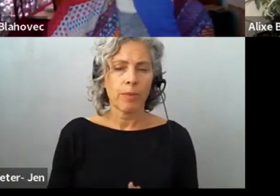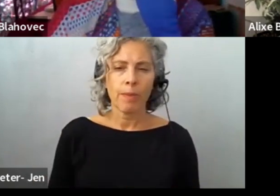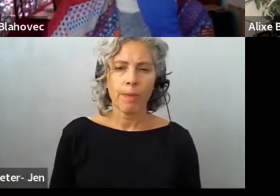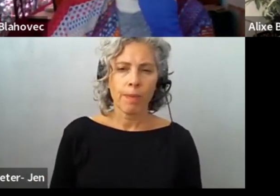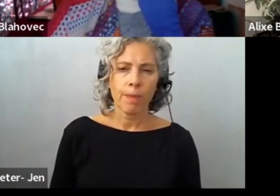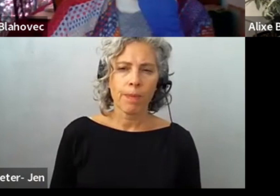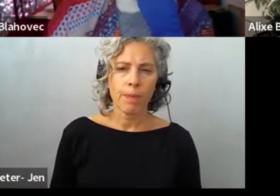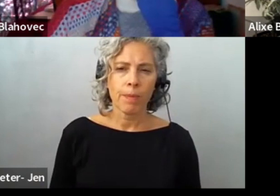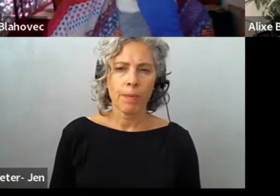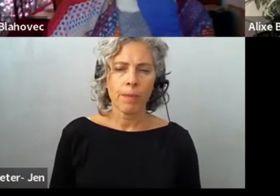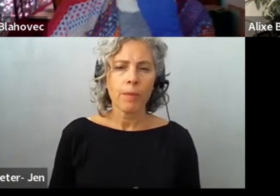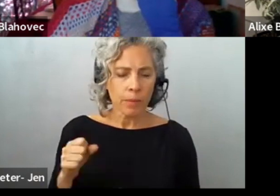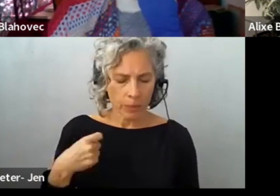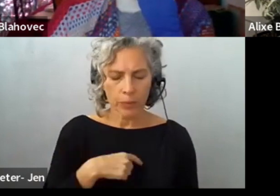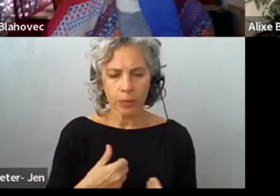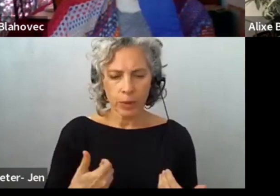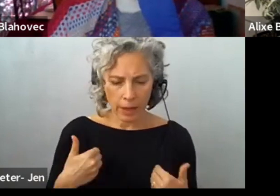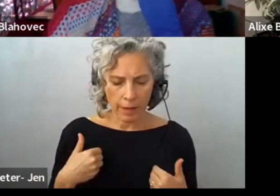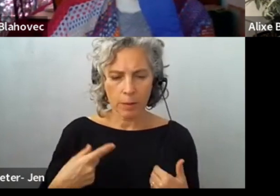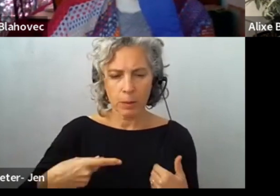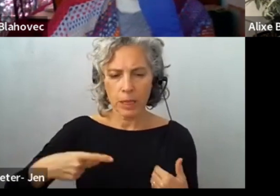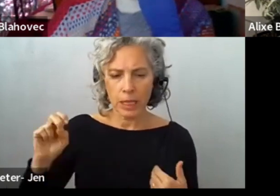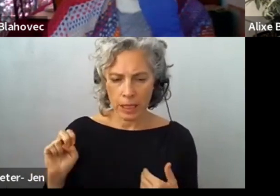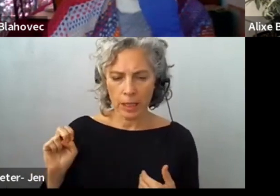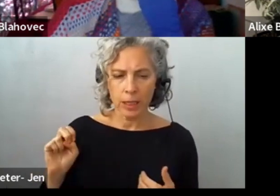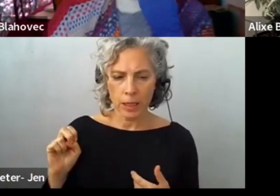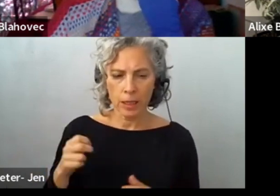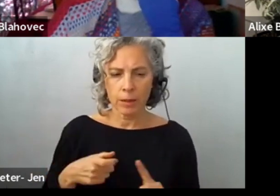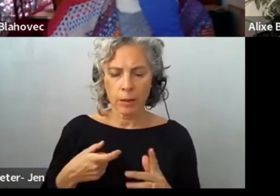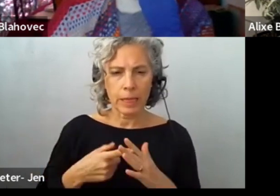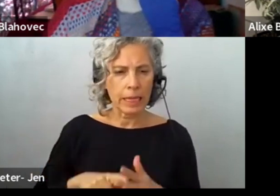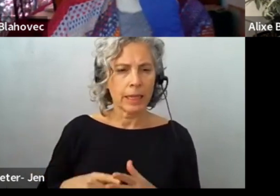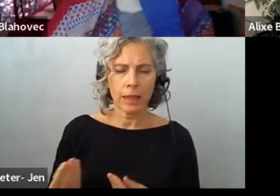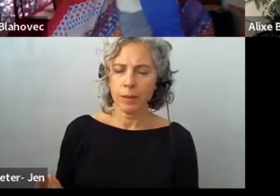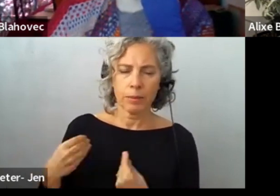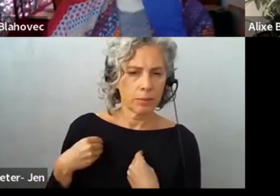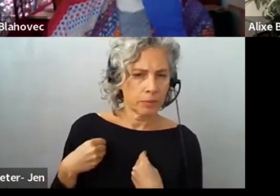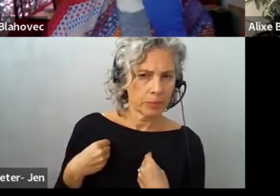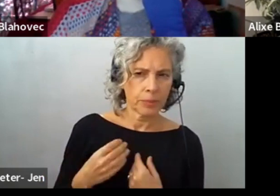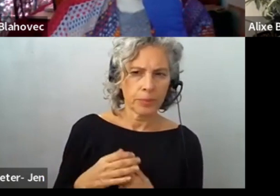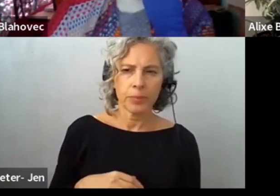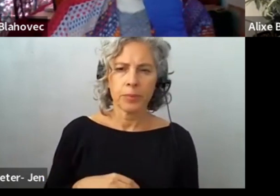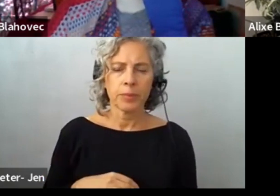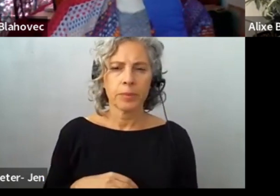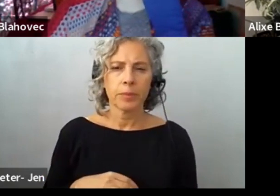and, yes, we have been provided PPE, from the very beginning, in order of our people always